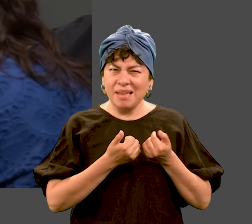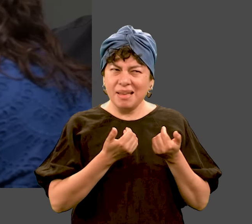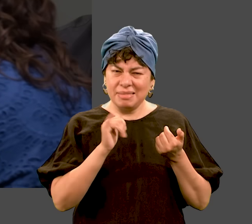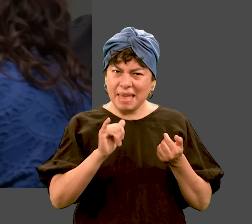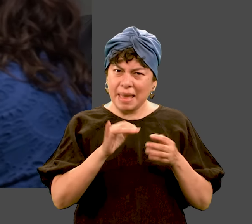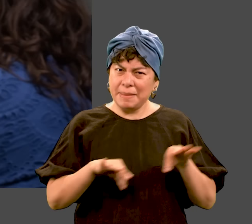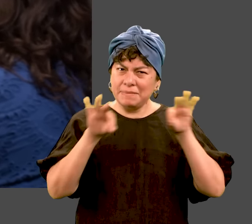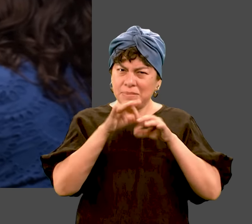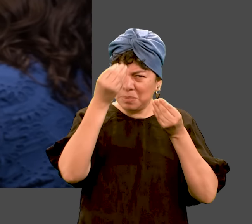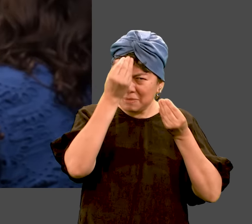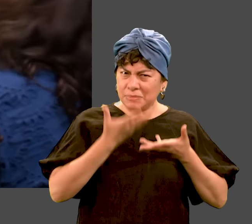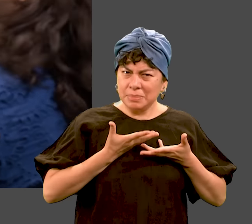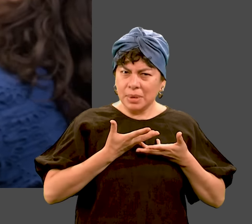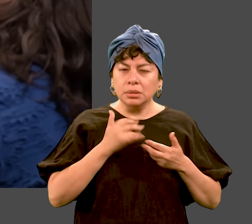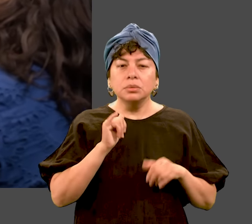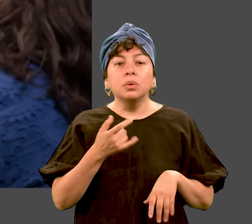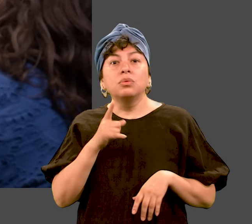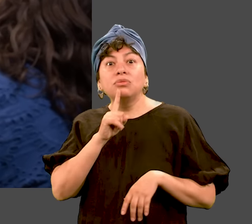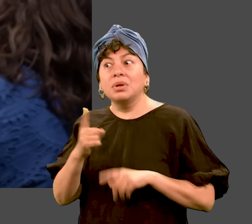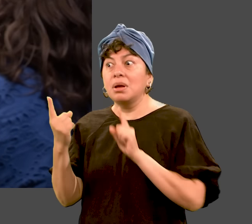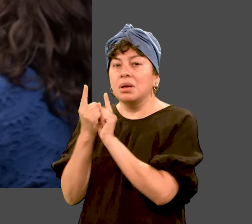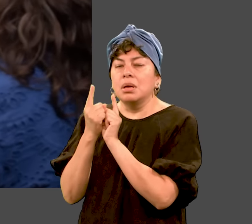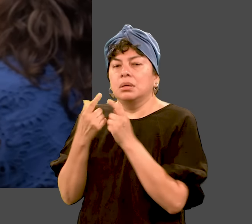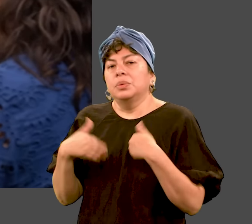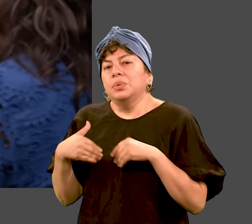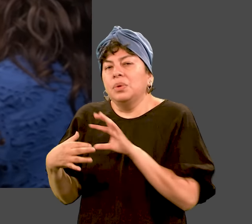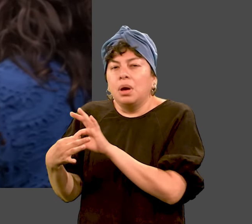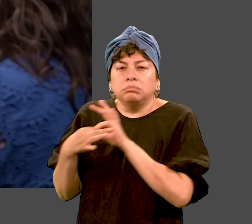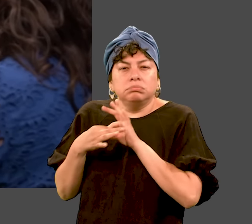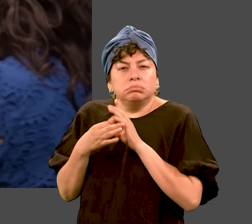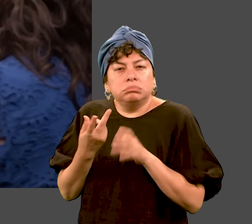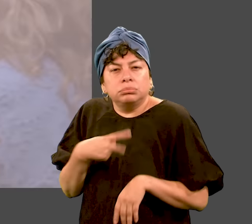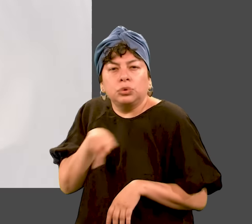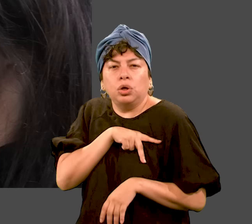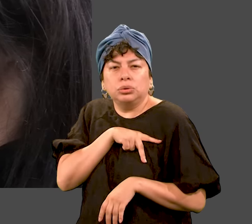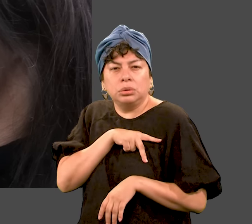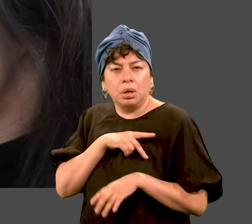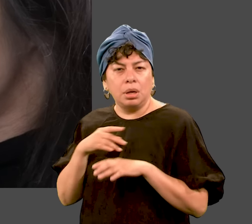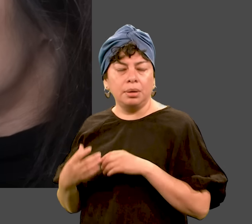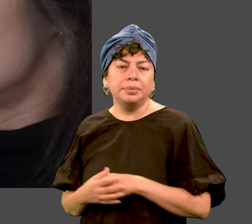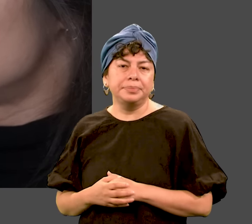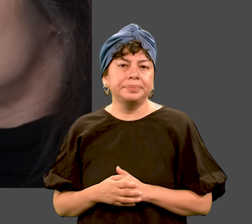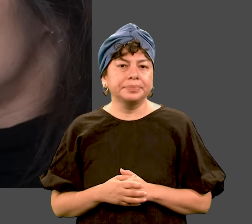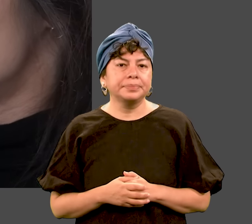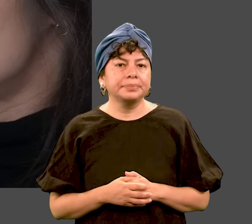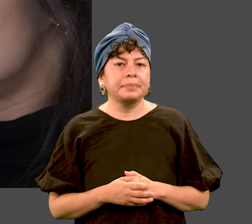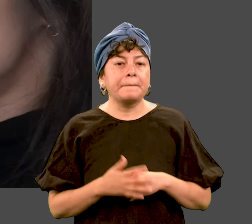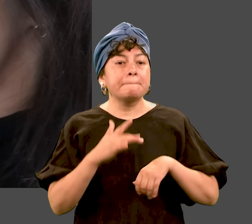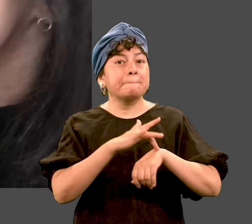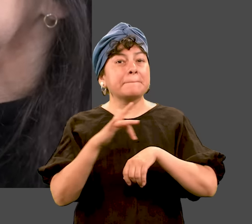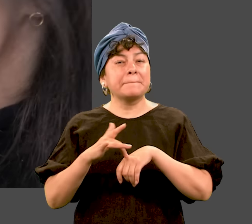So, there's a soul-to-soul connection that can happen through touch also. Touch oftentimes is a fleeting sense